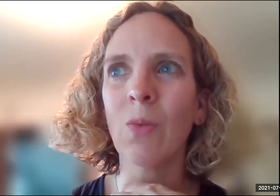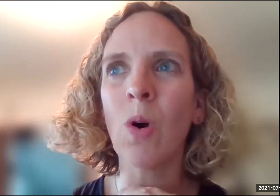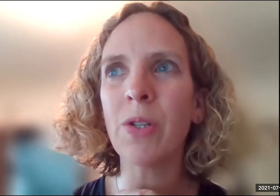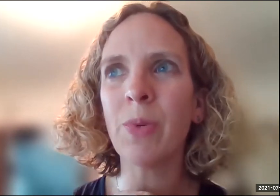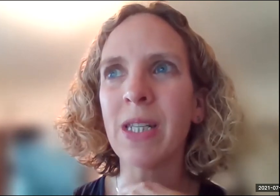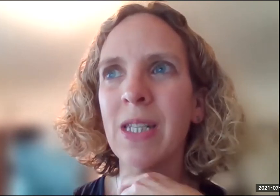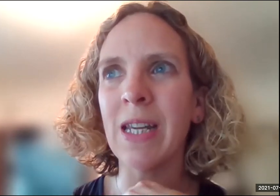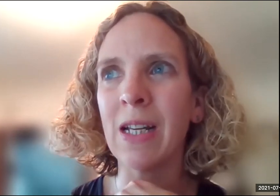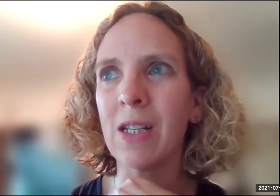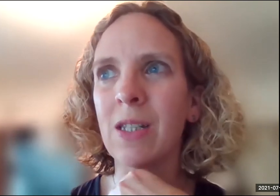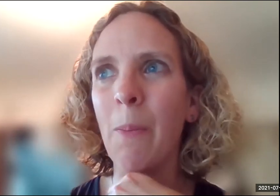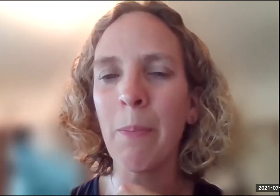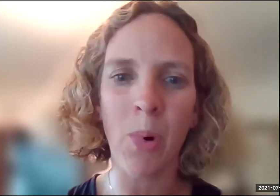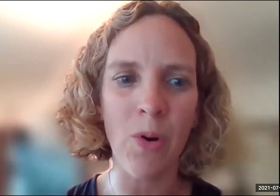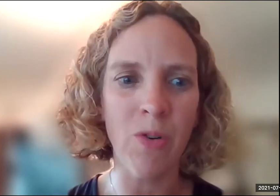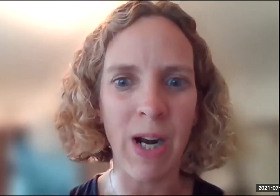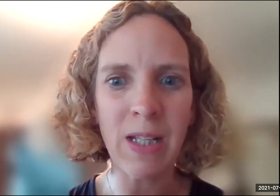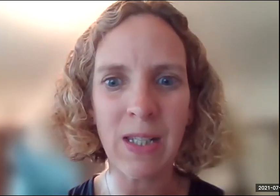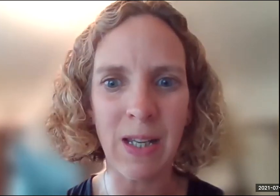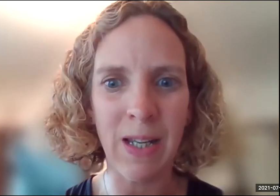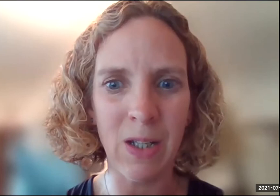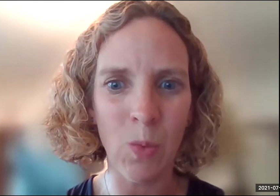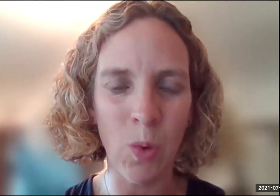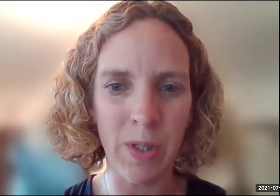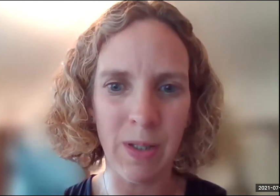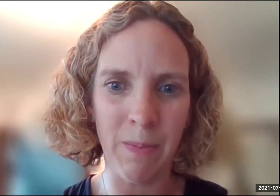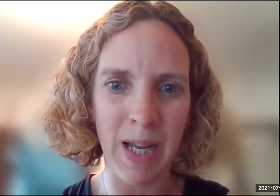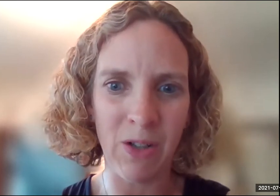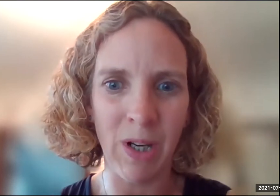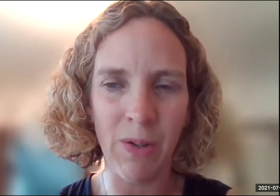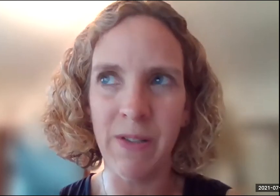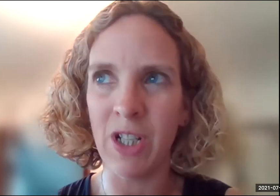reinforce the recommendations that Daniela has just shared.